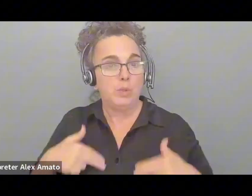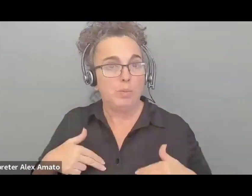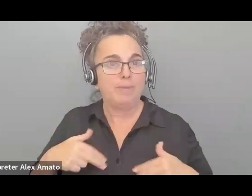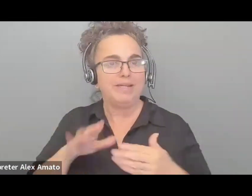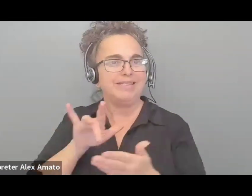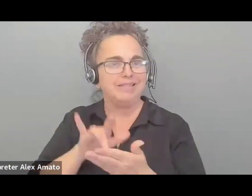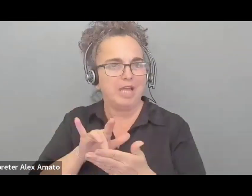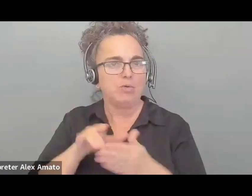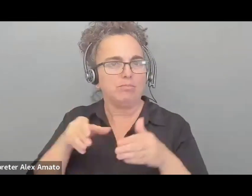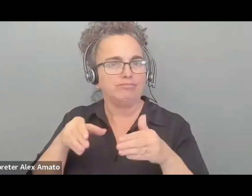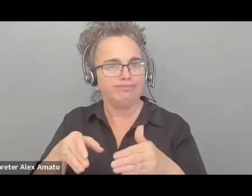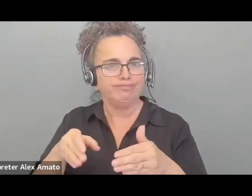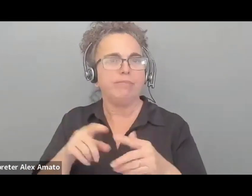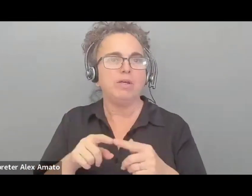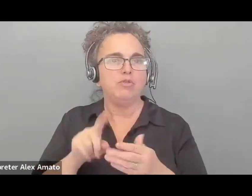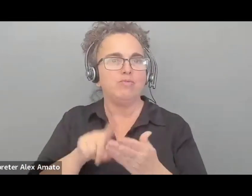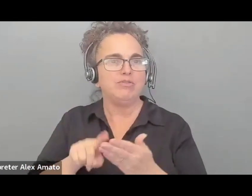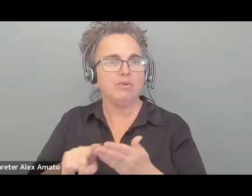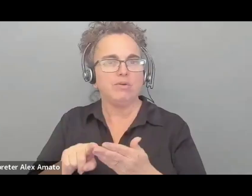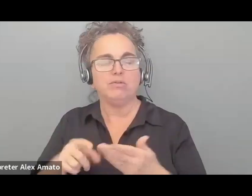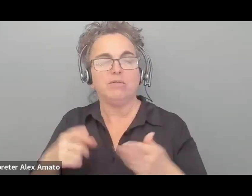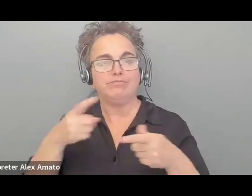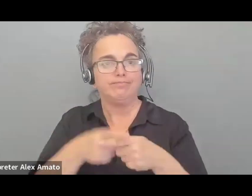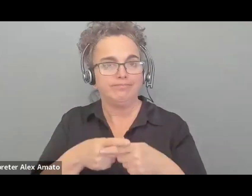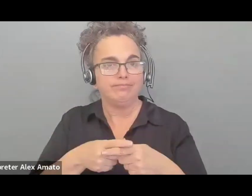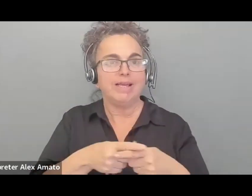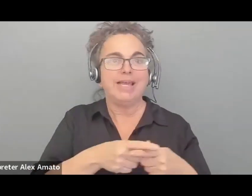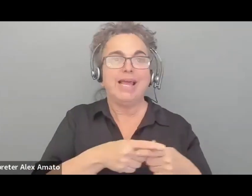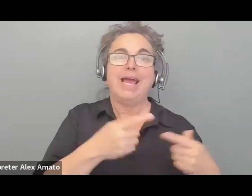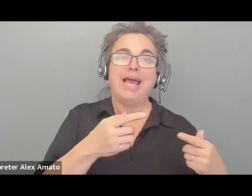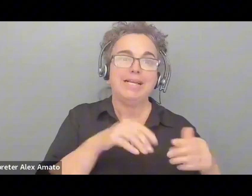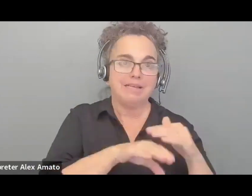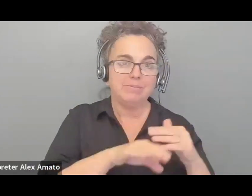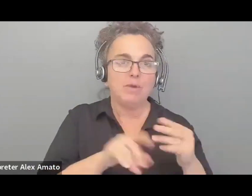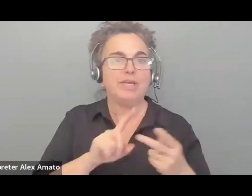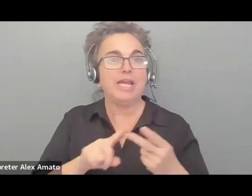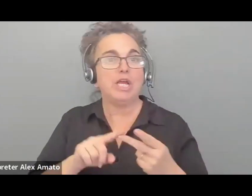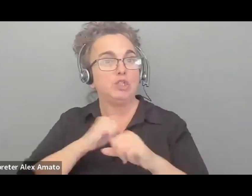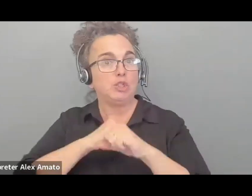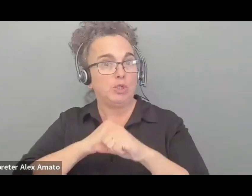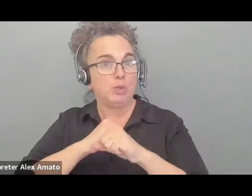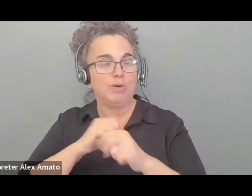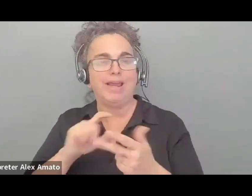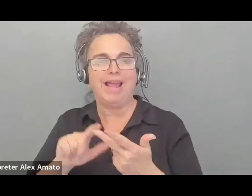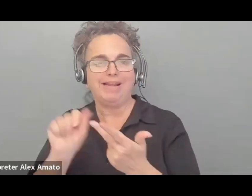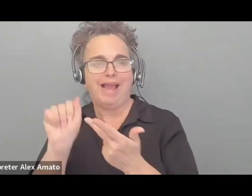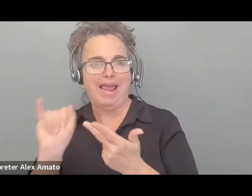of accessibility, security, and AI with a background spanning academic research on